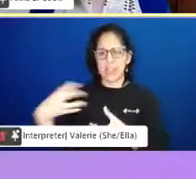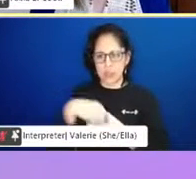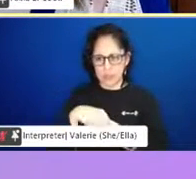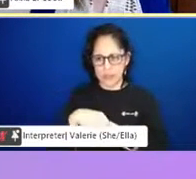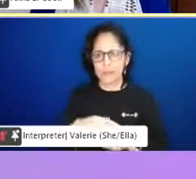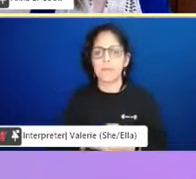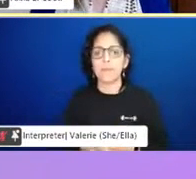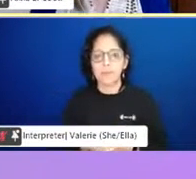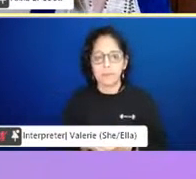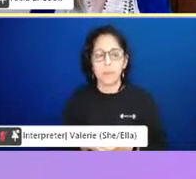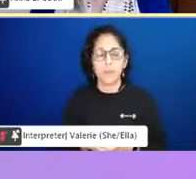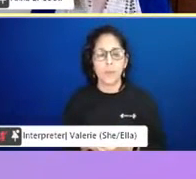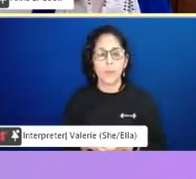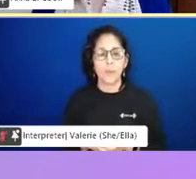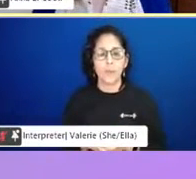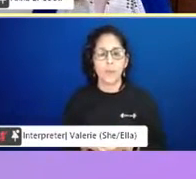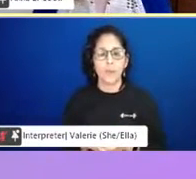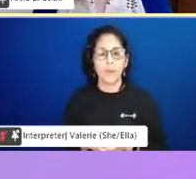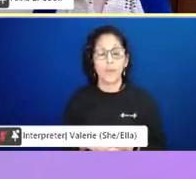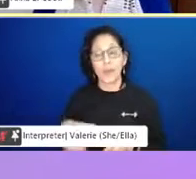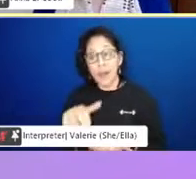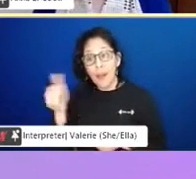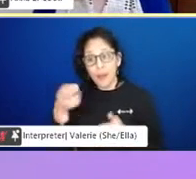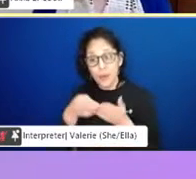we have also created a few more resources for you to use